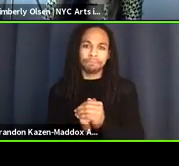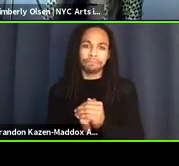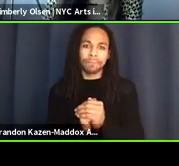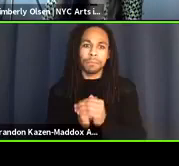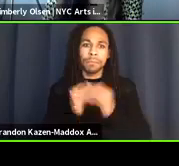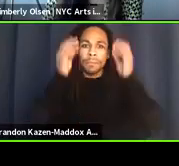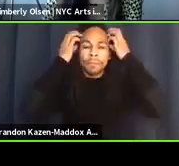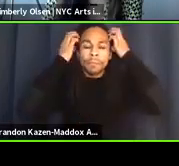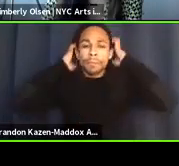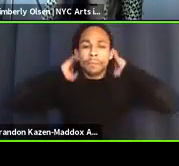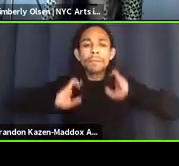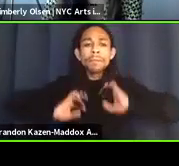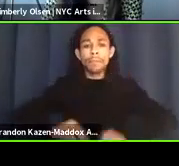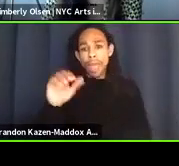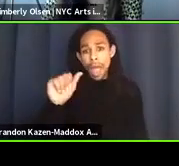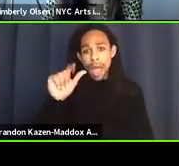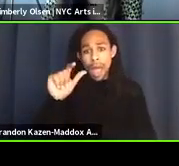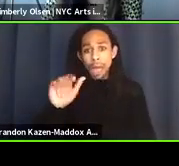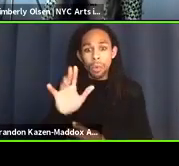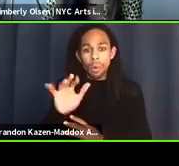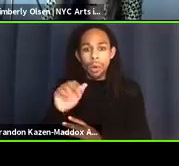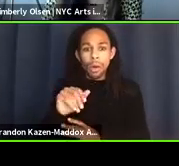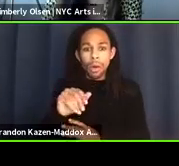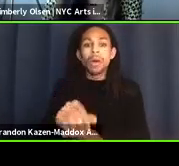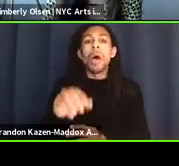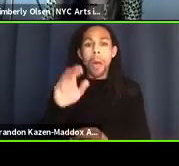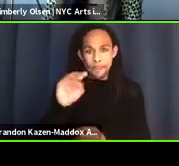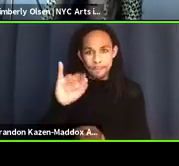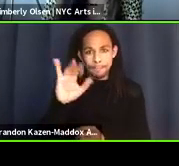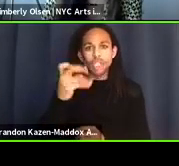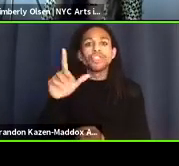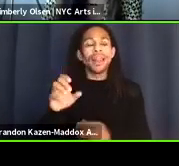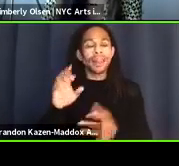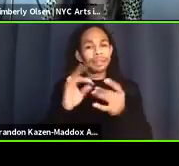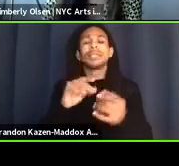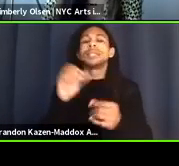through dance. They are expressing what they are feeling through dance. They are trying